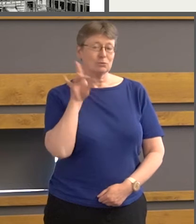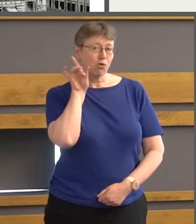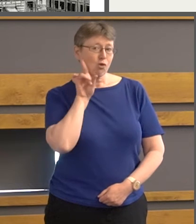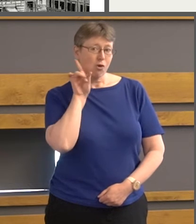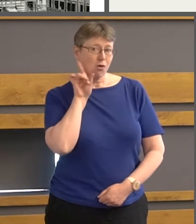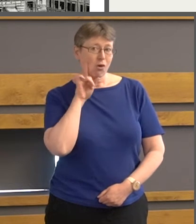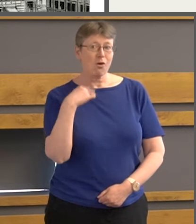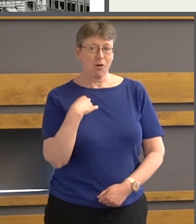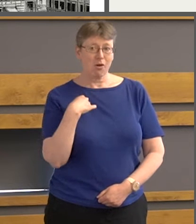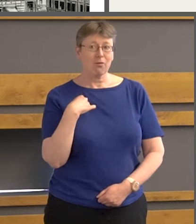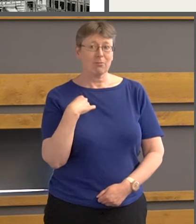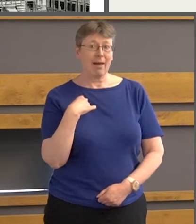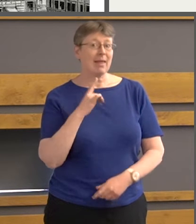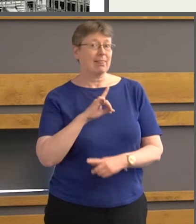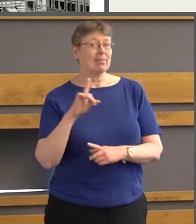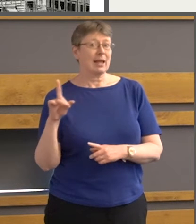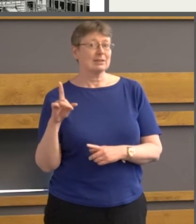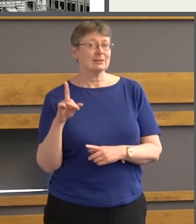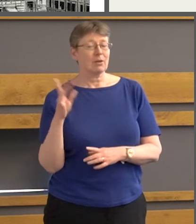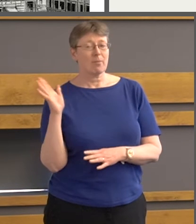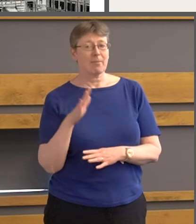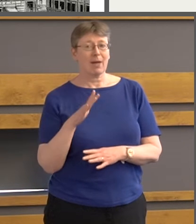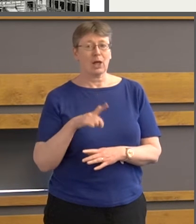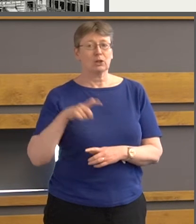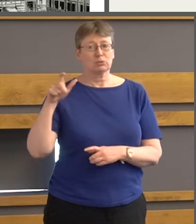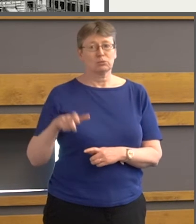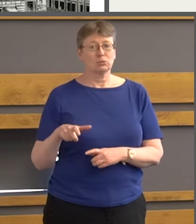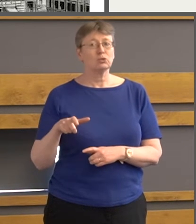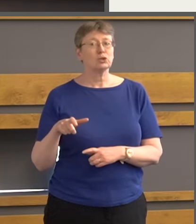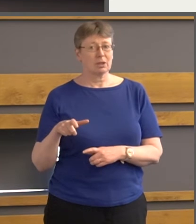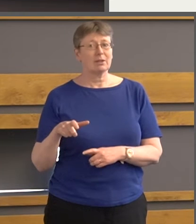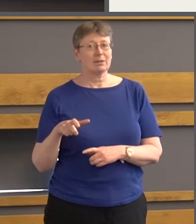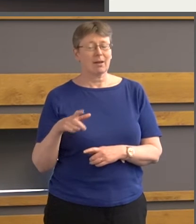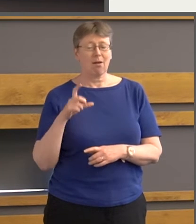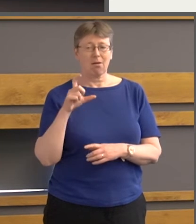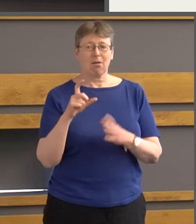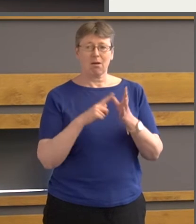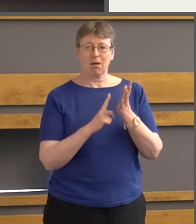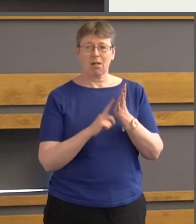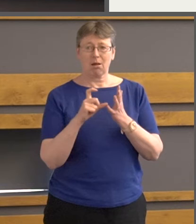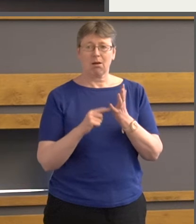and later on in life when I was a student and when I was teaching in Calcutta University, Calcutta.